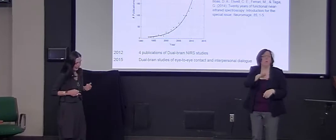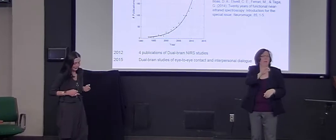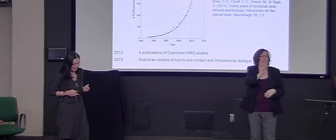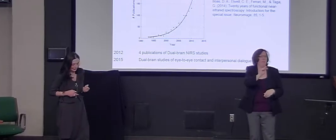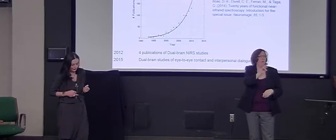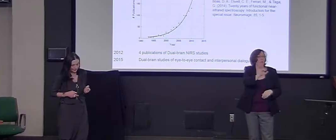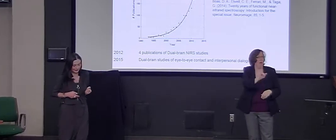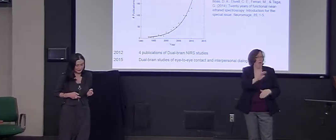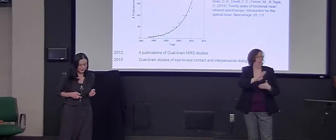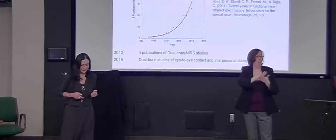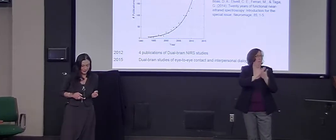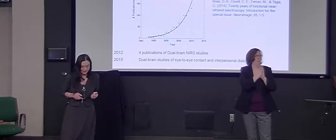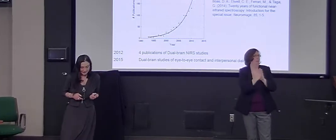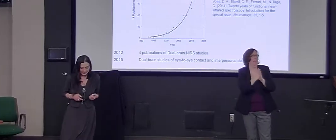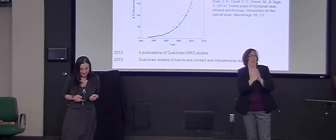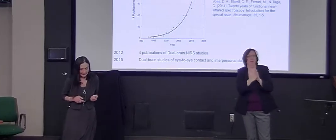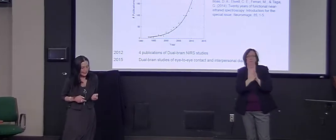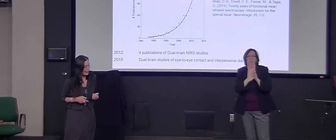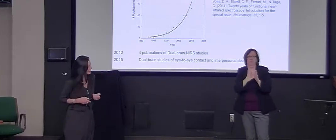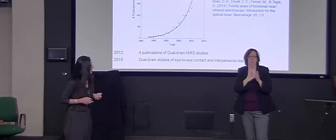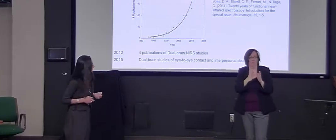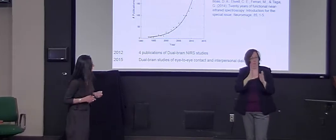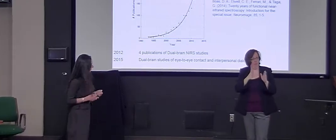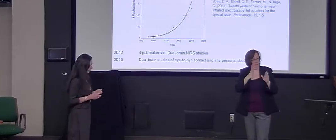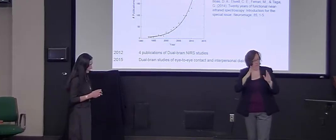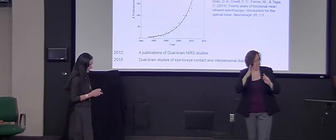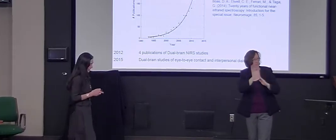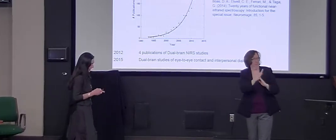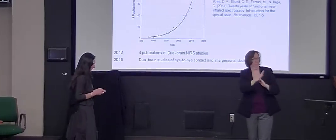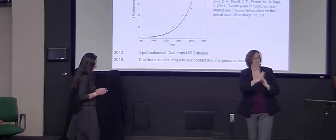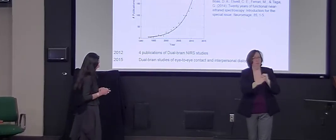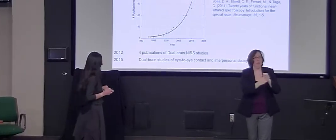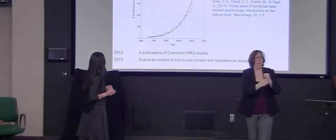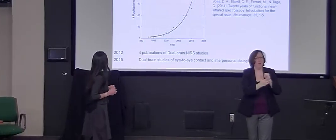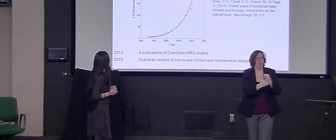and near-infrared spectroscopy hasn't really flourished